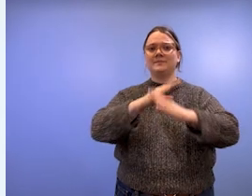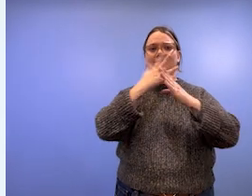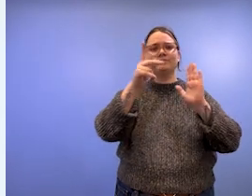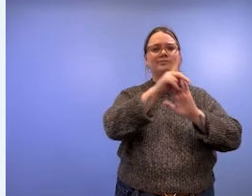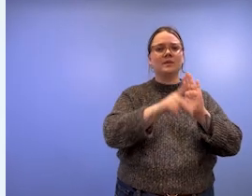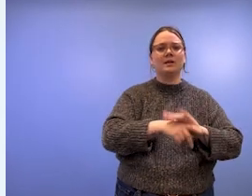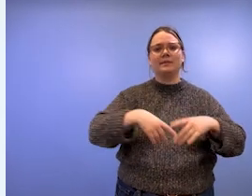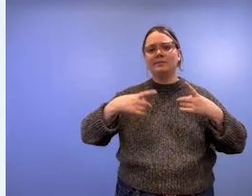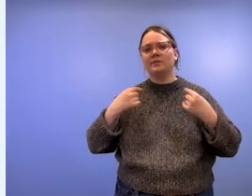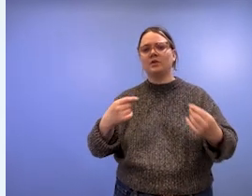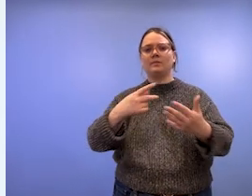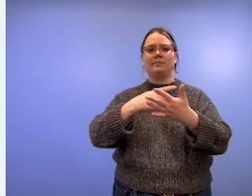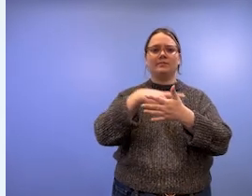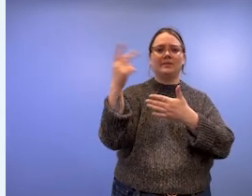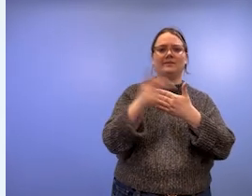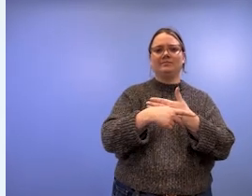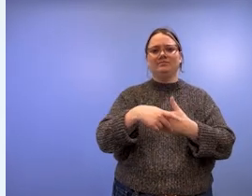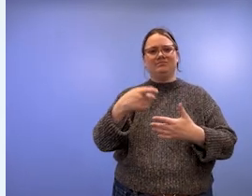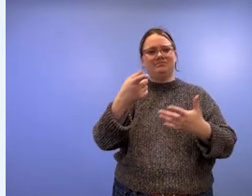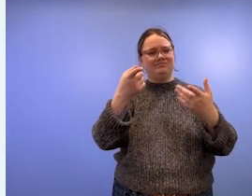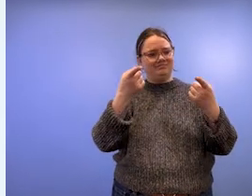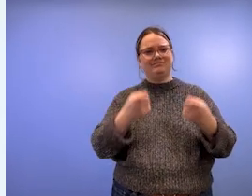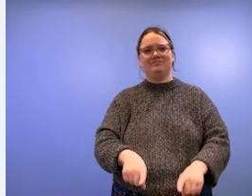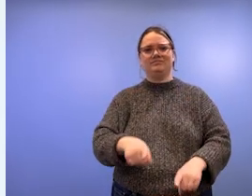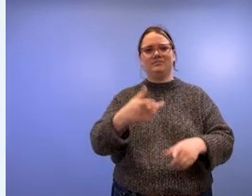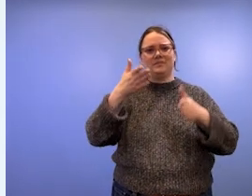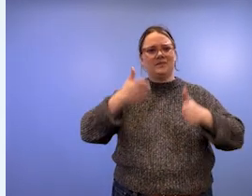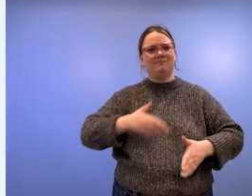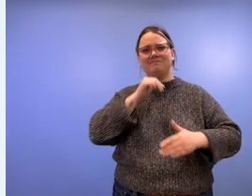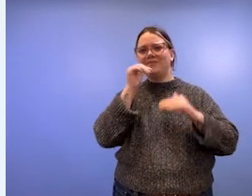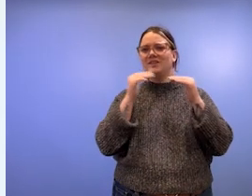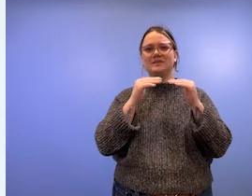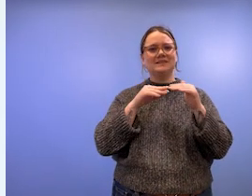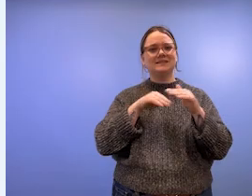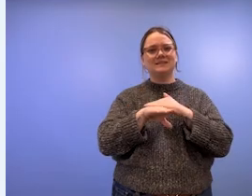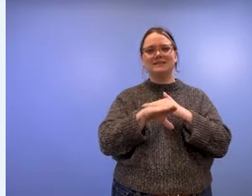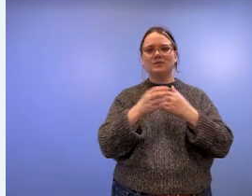practices, or program that result in people receiving unequal access or opportunities.